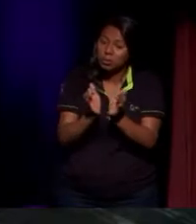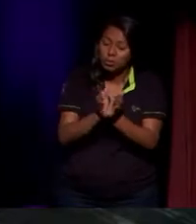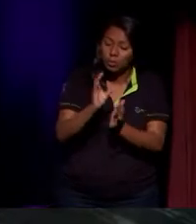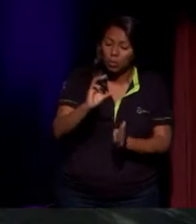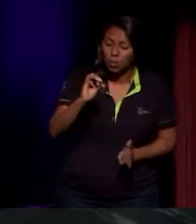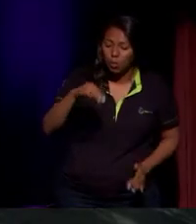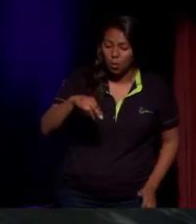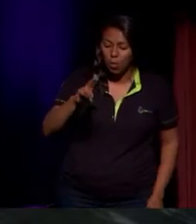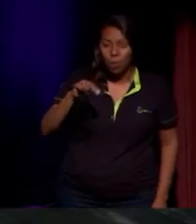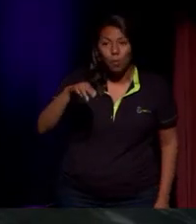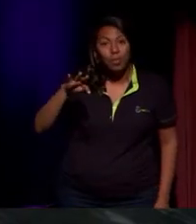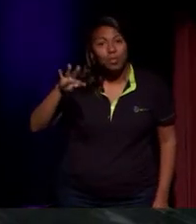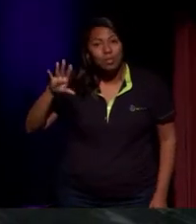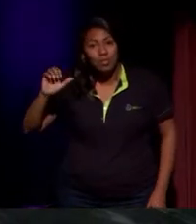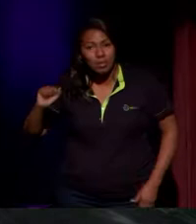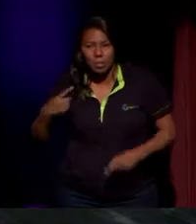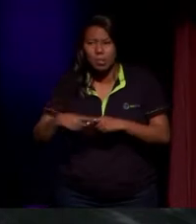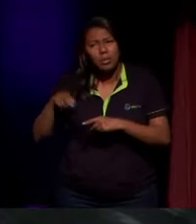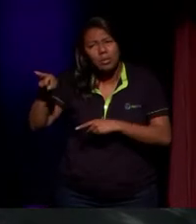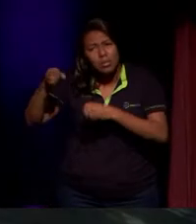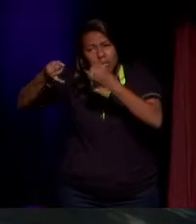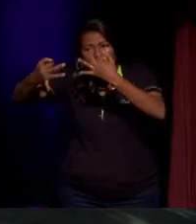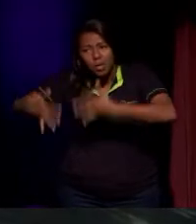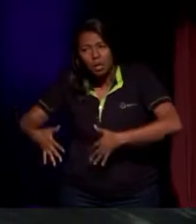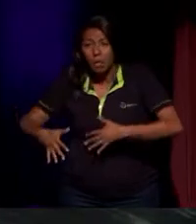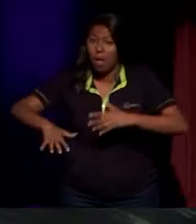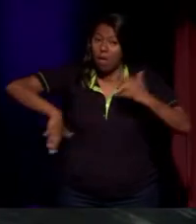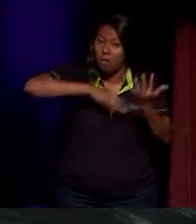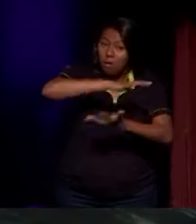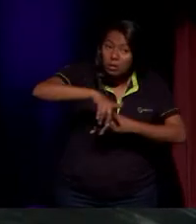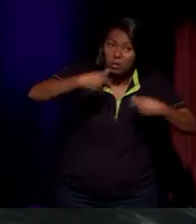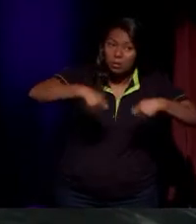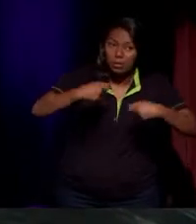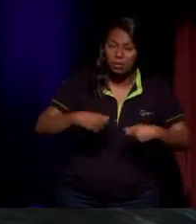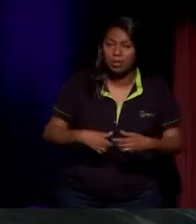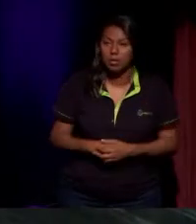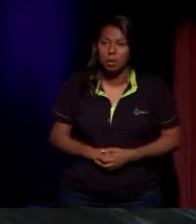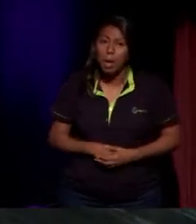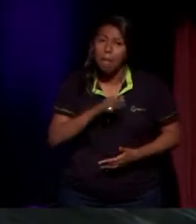that said Let's make the revolution first, women can wait.